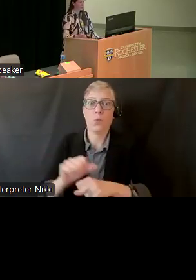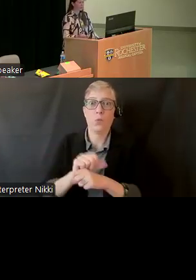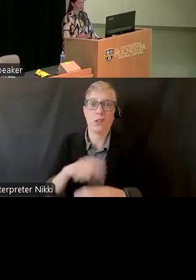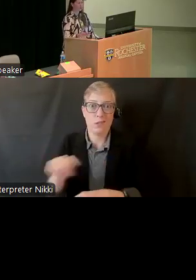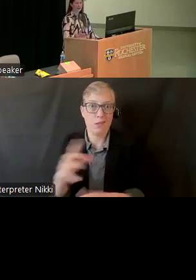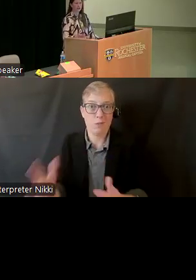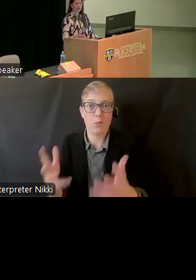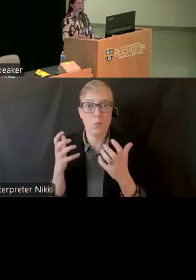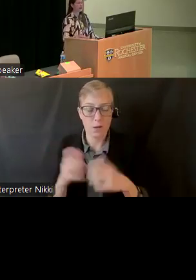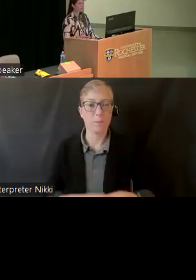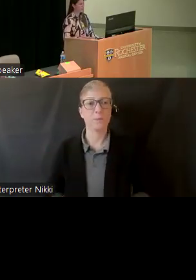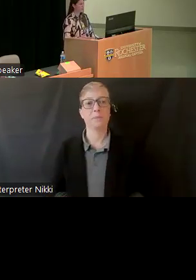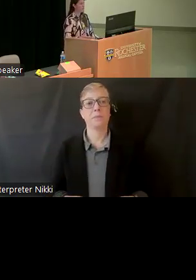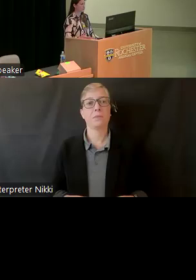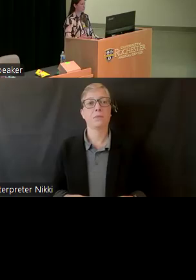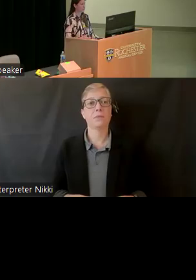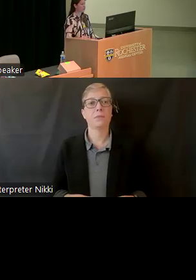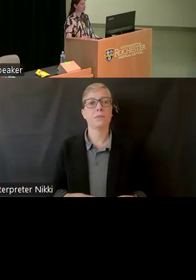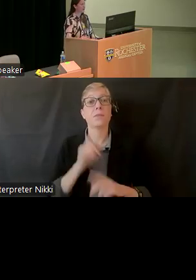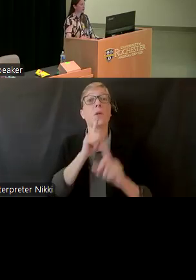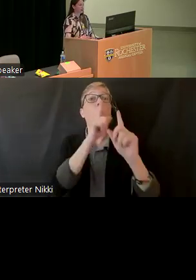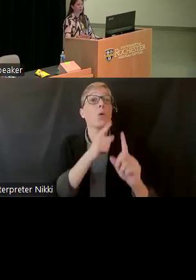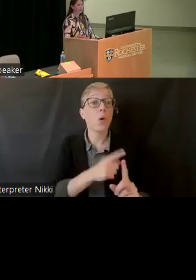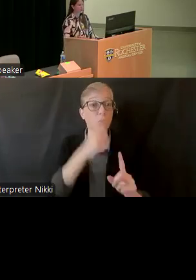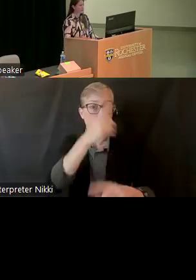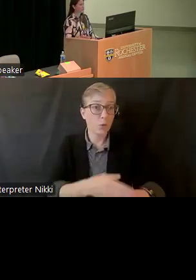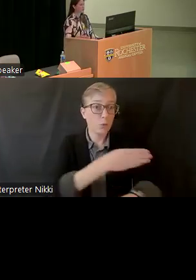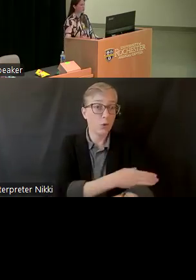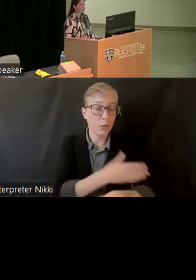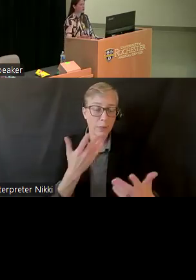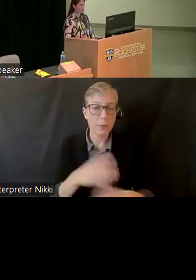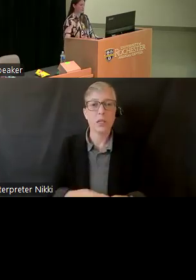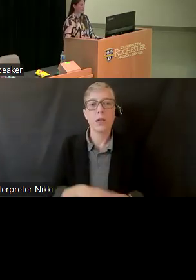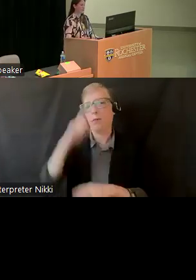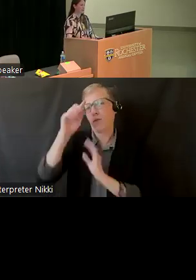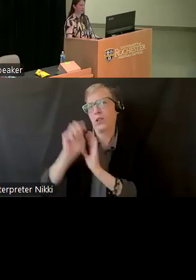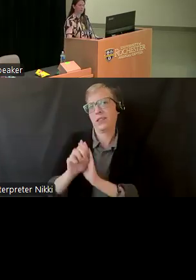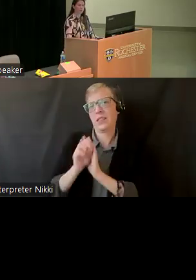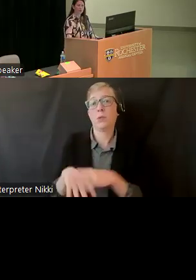goals so an actionable item might be for example a quarterly division leadership meeting um where